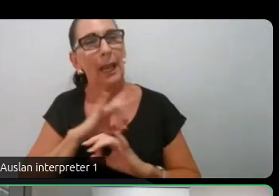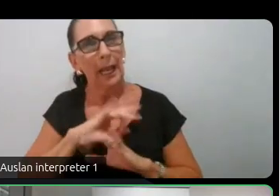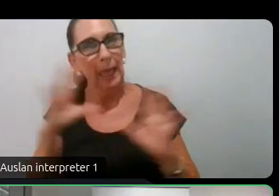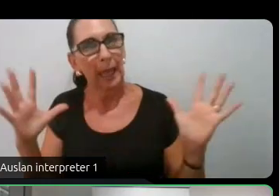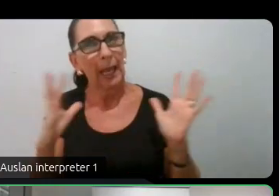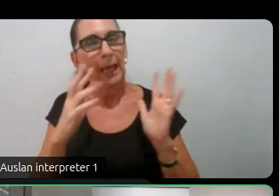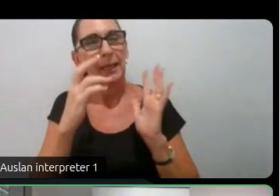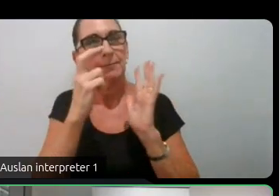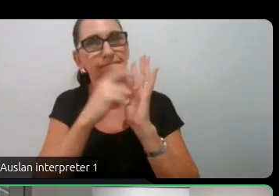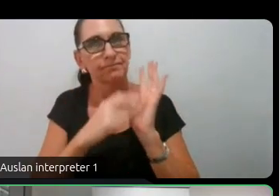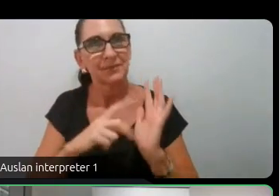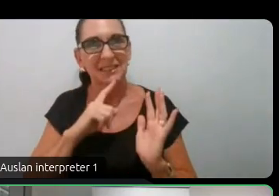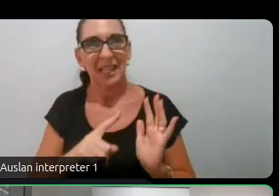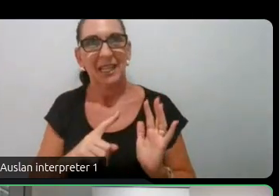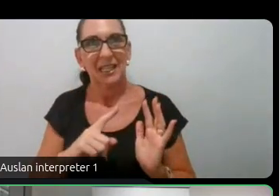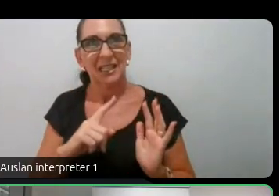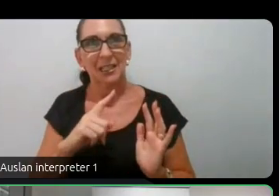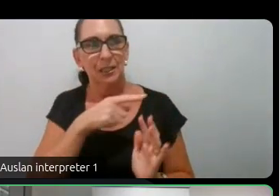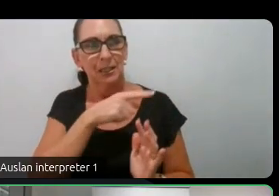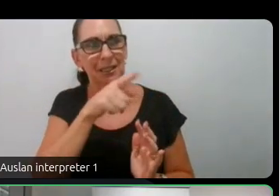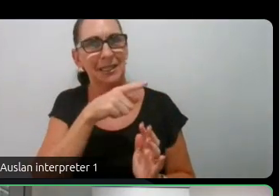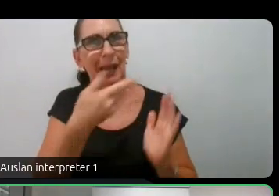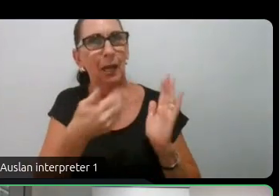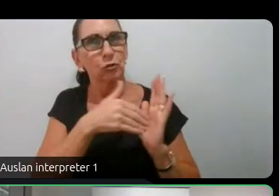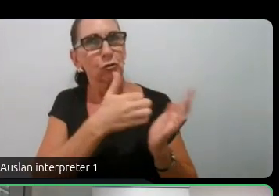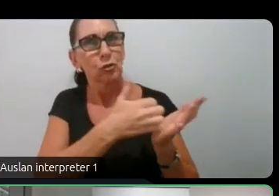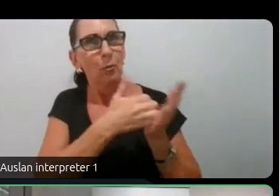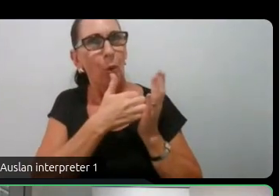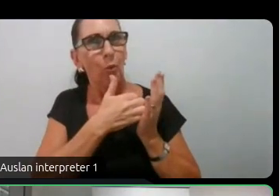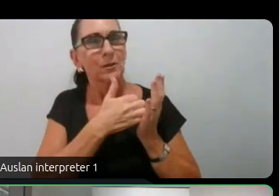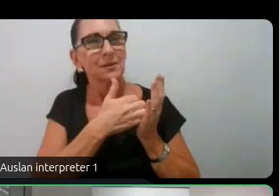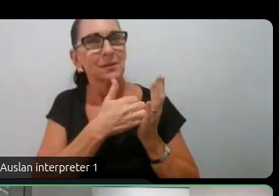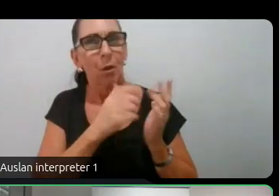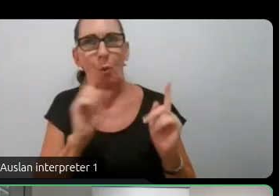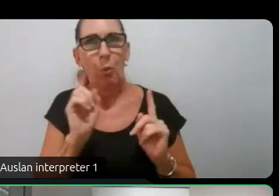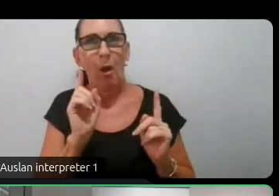supports are um are needed because it's above what you would reasonably expect a parent to provide